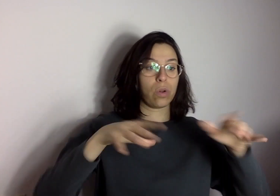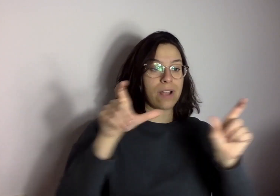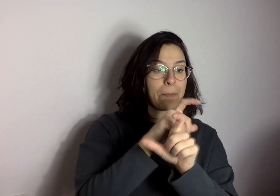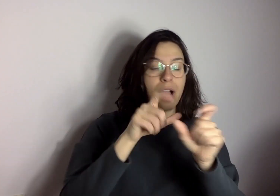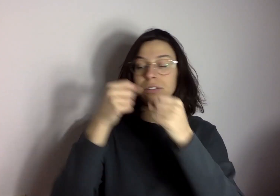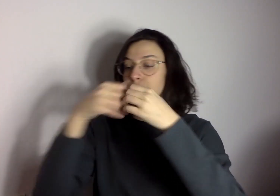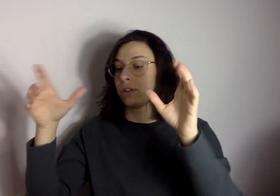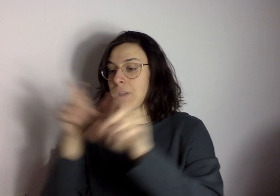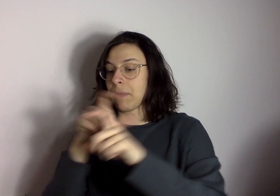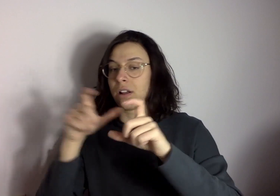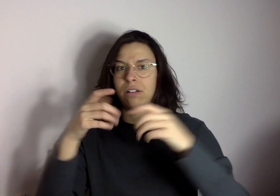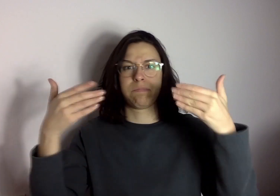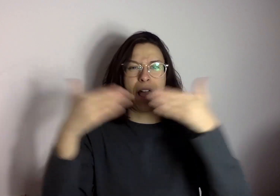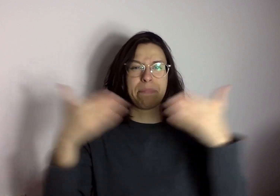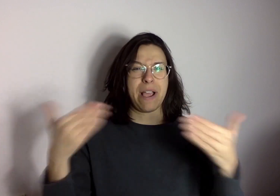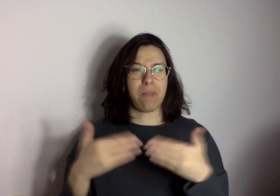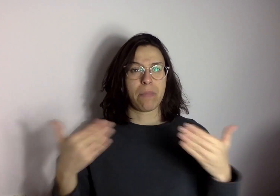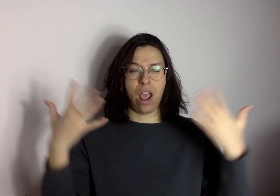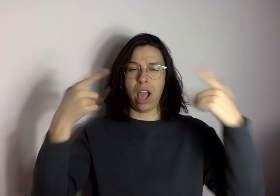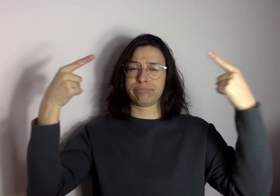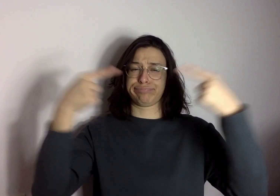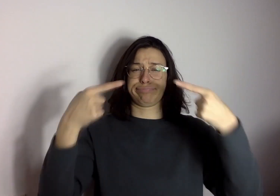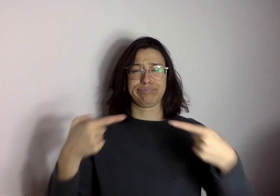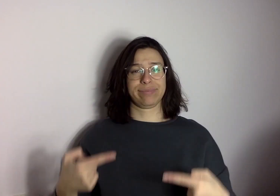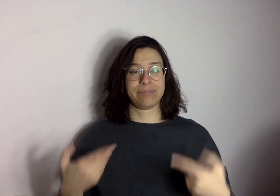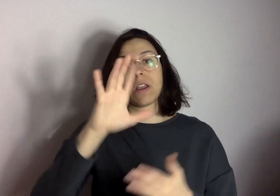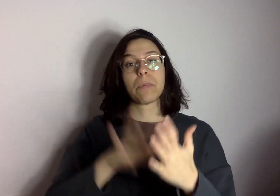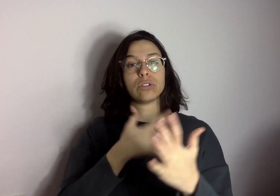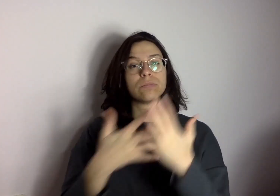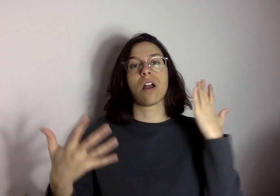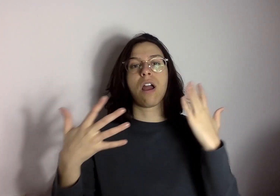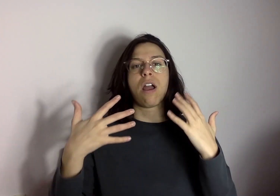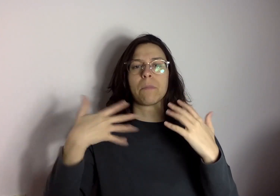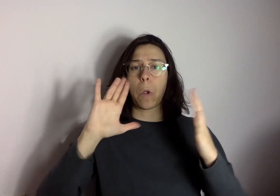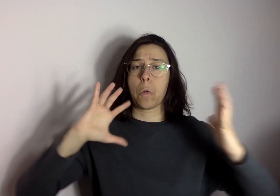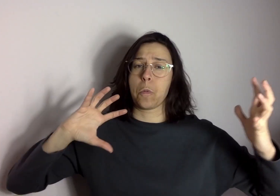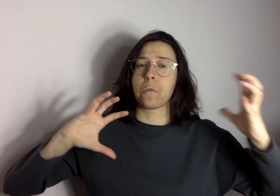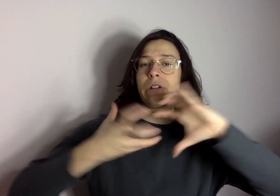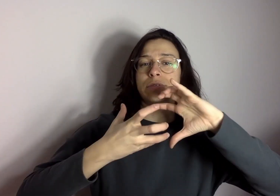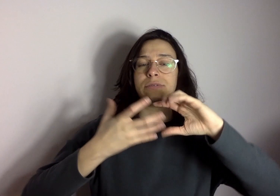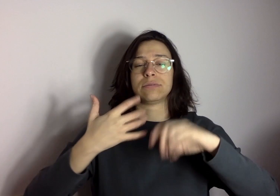The structure and grammar are just different. Sign language is more compact.